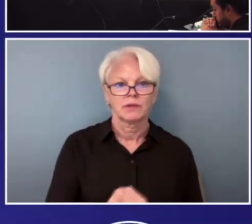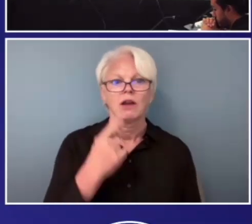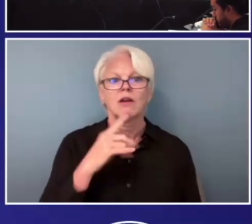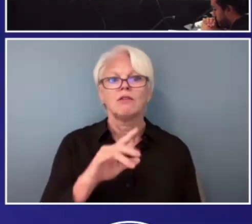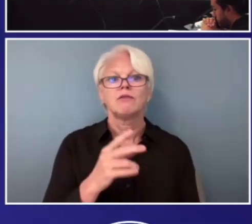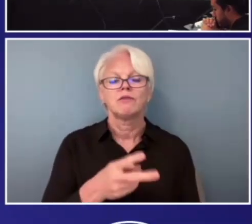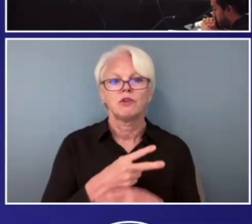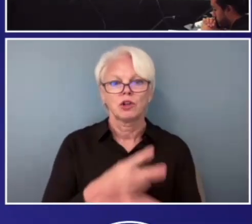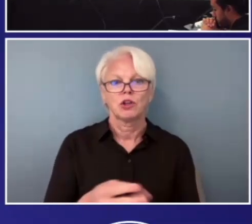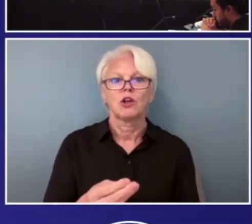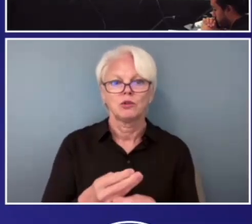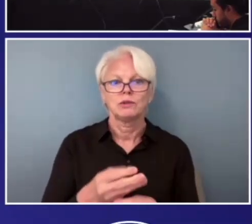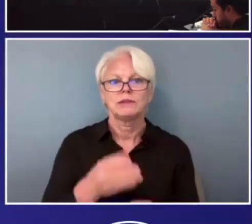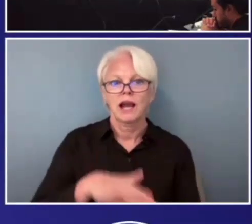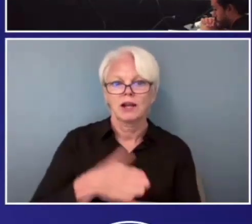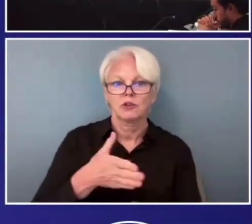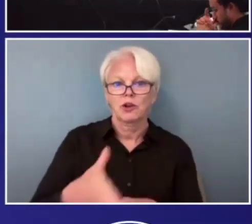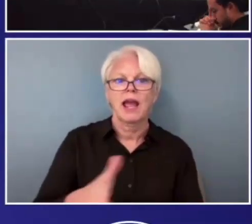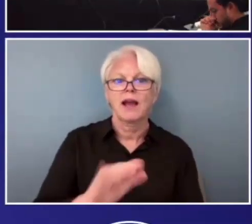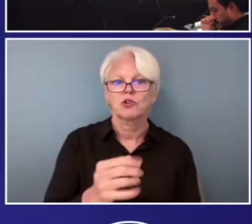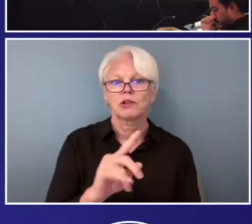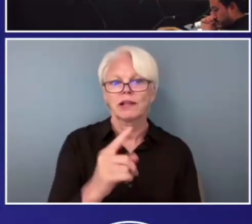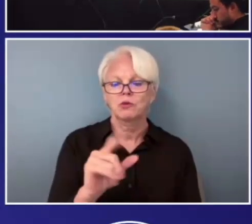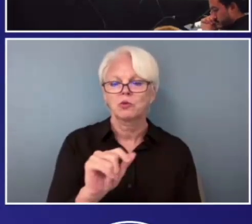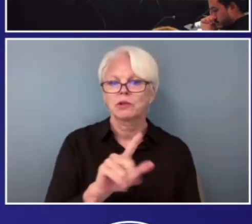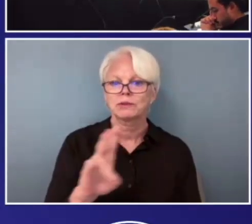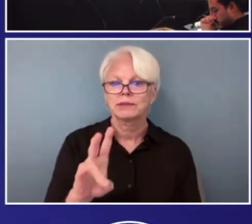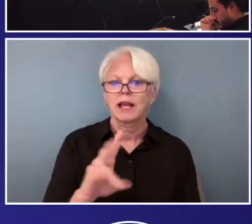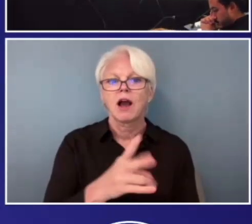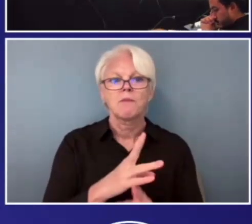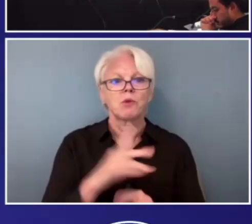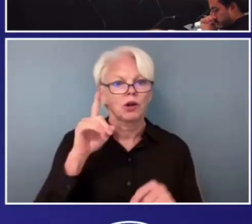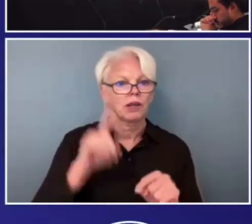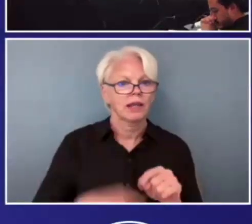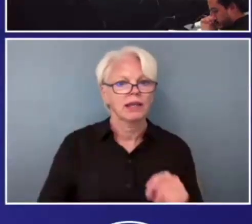after July 1, 2027, a borrower may not receive an unemployment deferment.